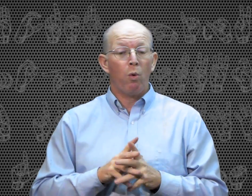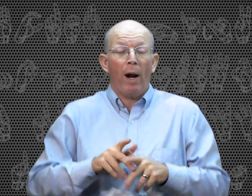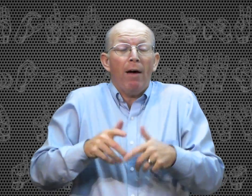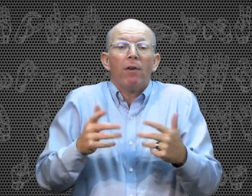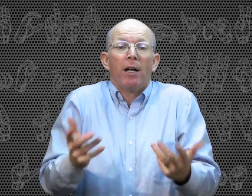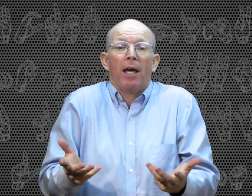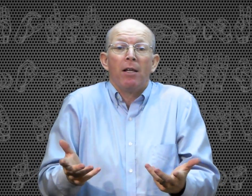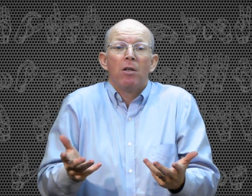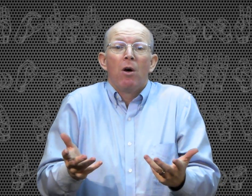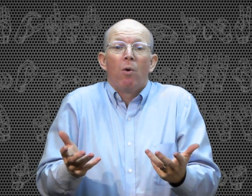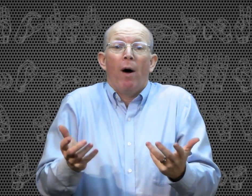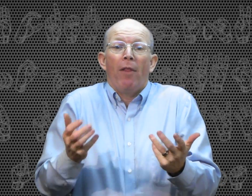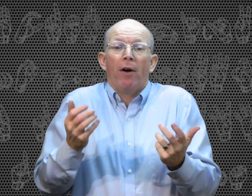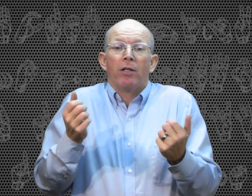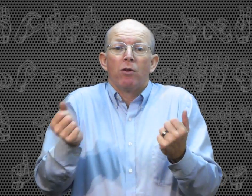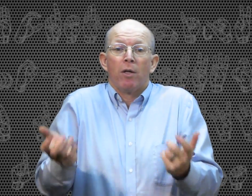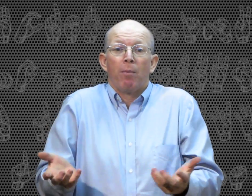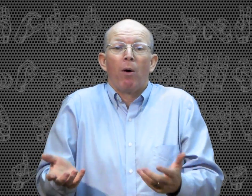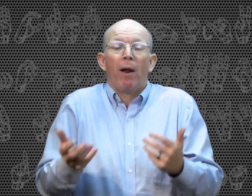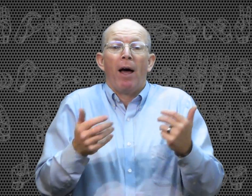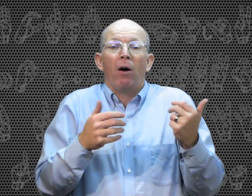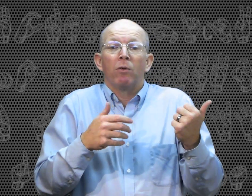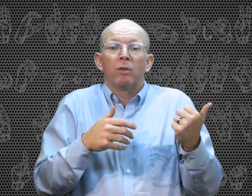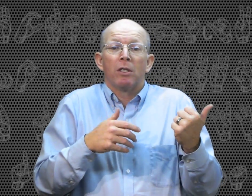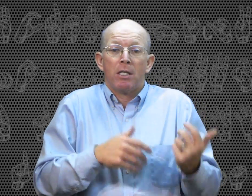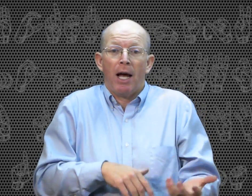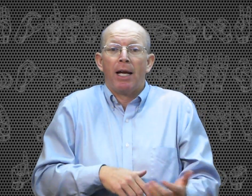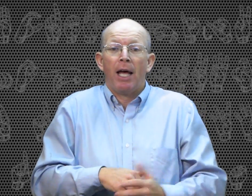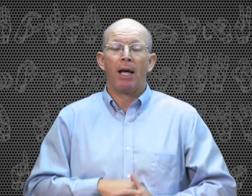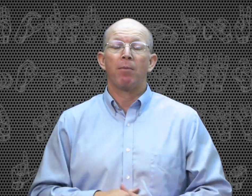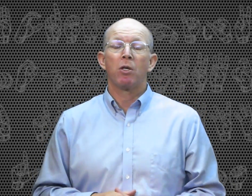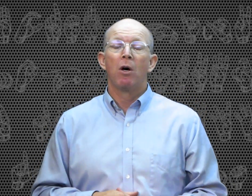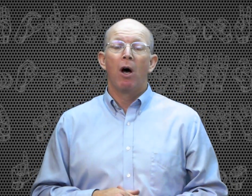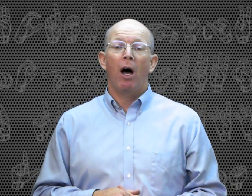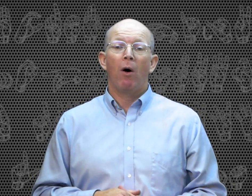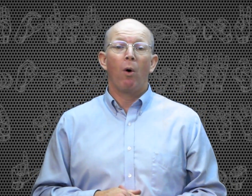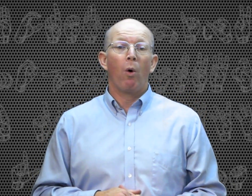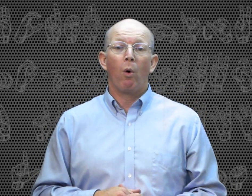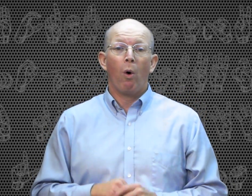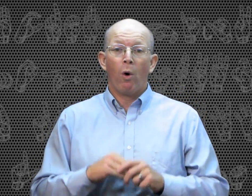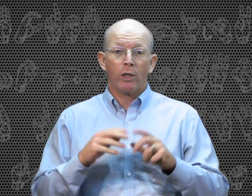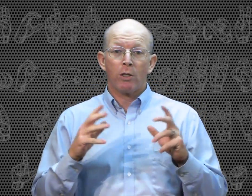So whatever it is, whether it is using pronouns, sign names,